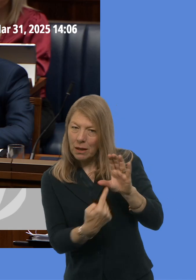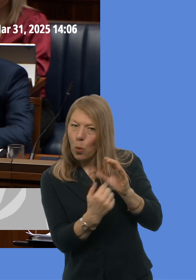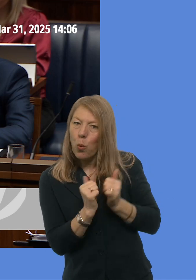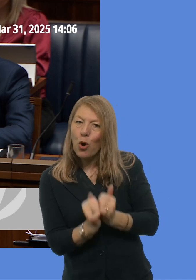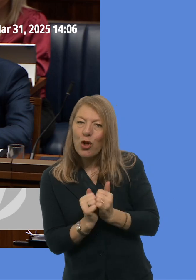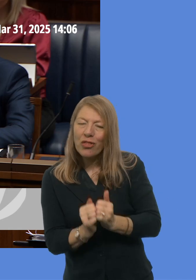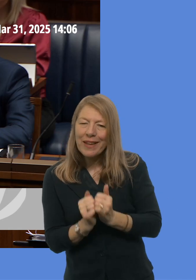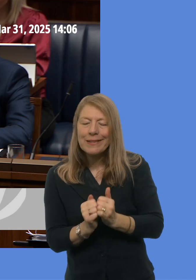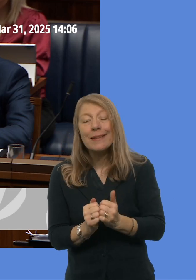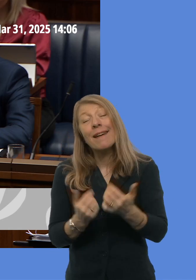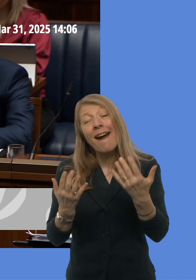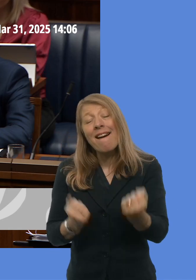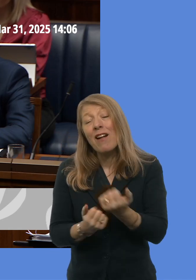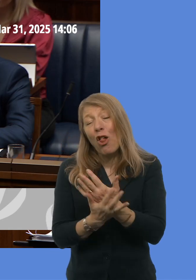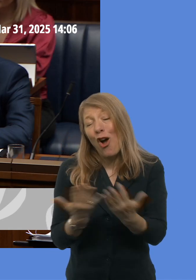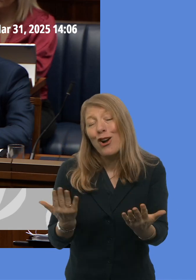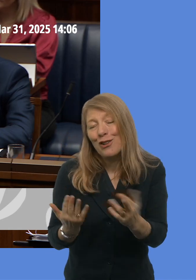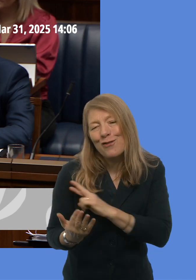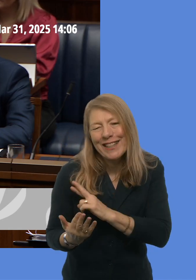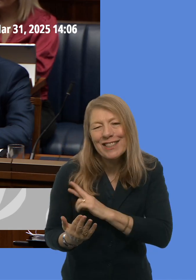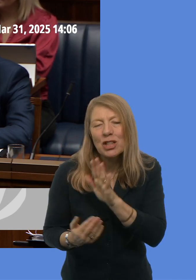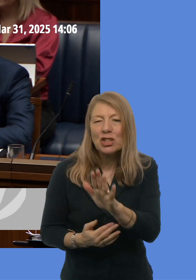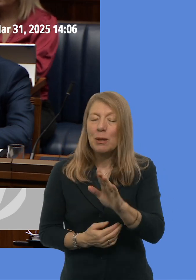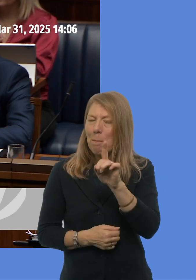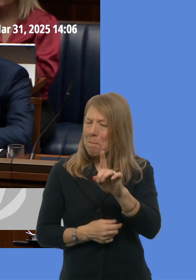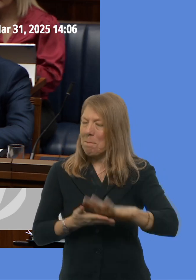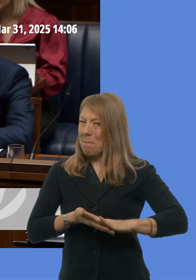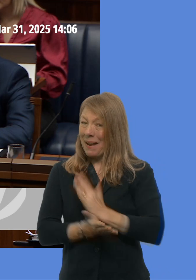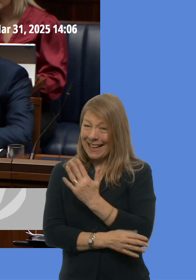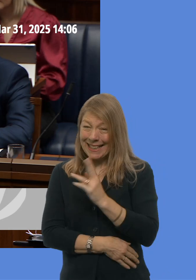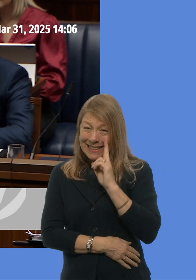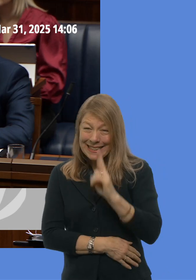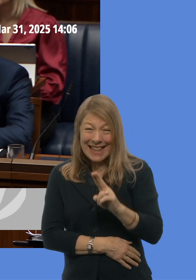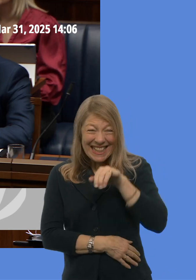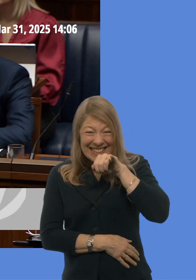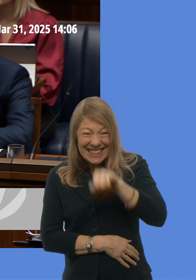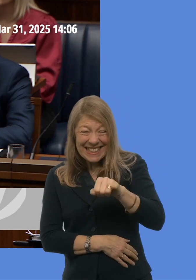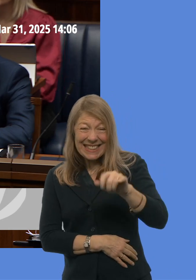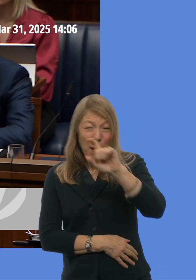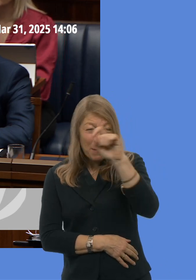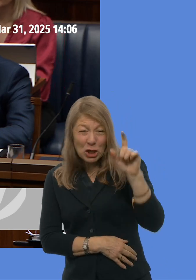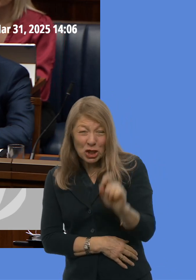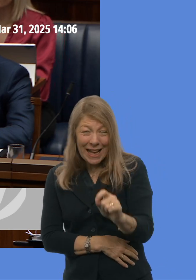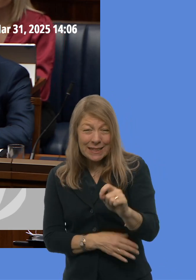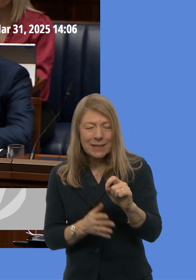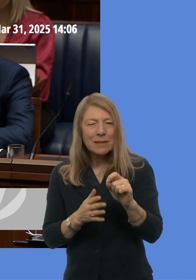play, I am pleased, for example, that there has been a 60% reduction in paramilitary style attacks since the commencement of the programme.